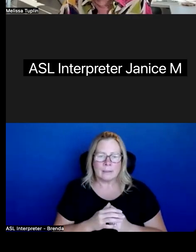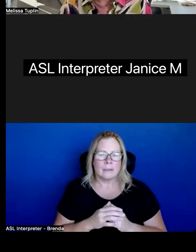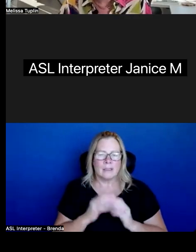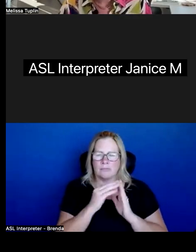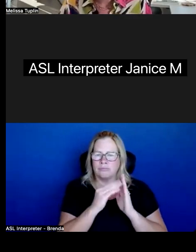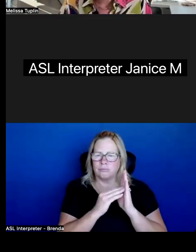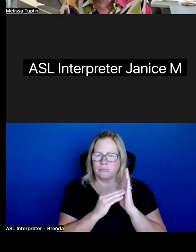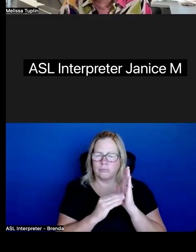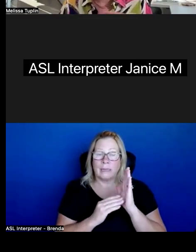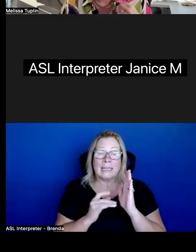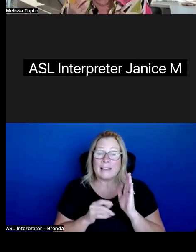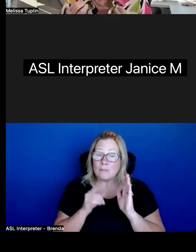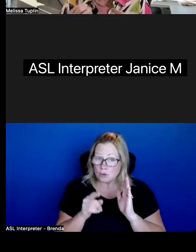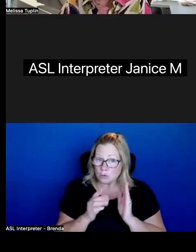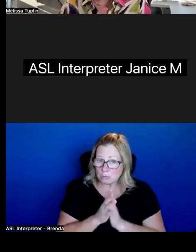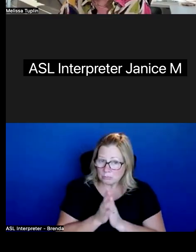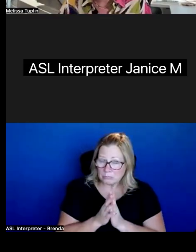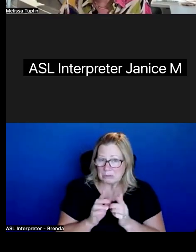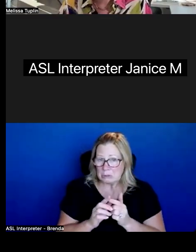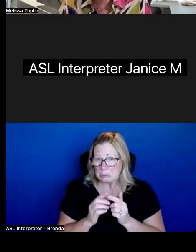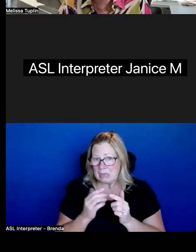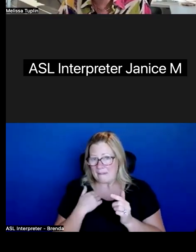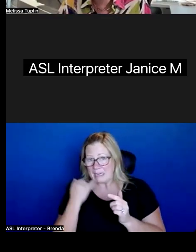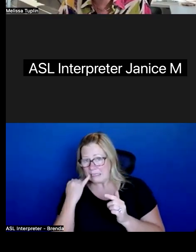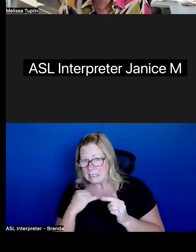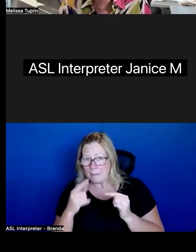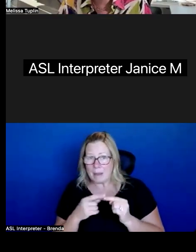If you are interested in getting a sense of what you'll be asked to report on,